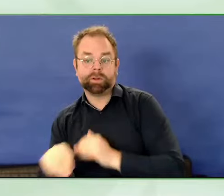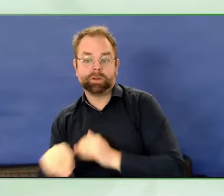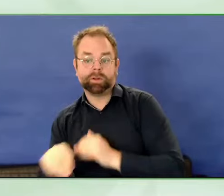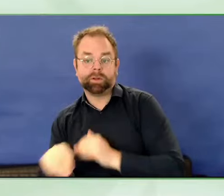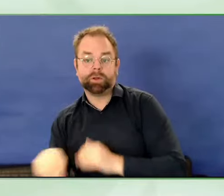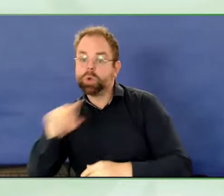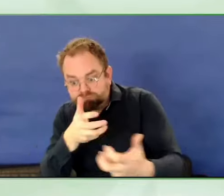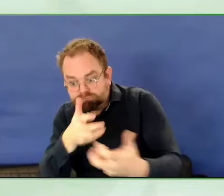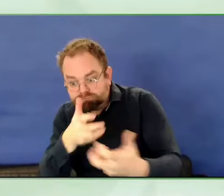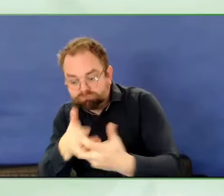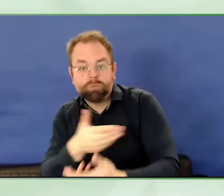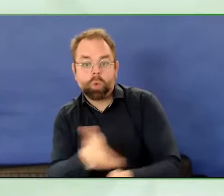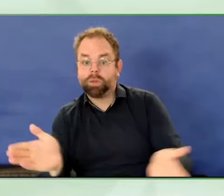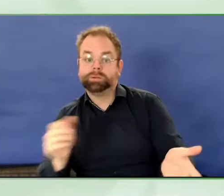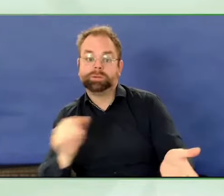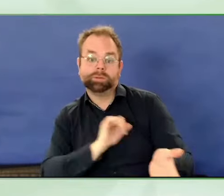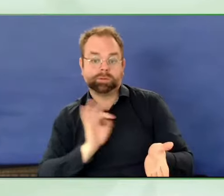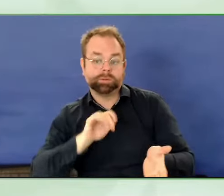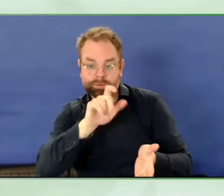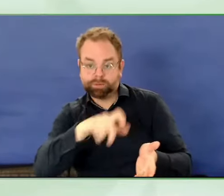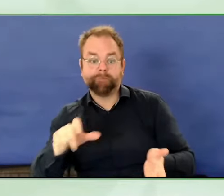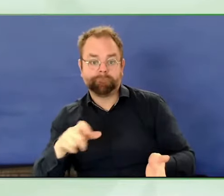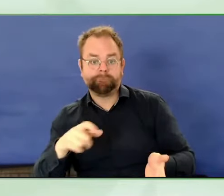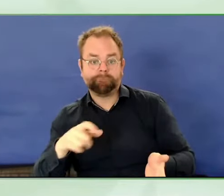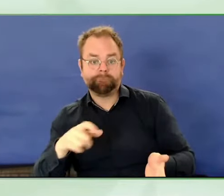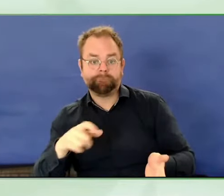I'm going to maybe lob a question back to you, Sam.